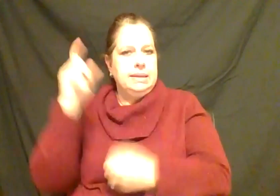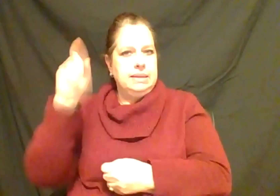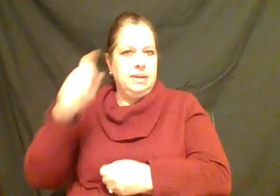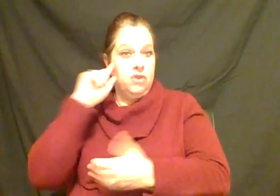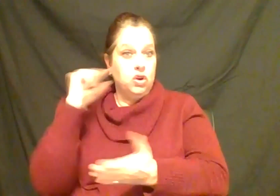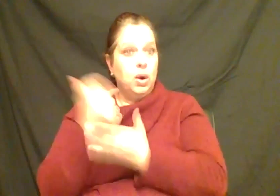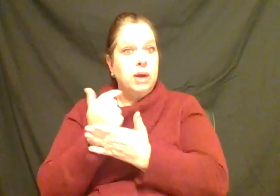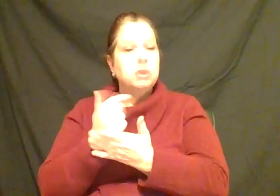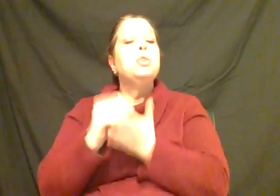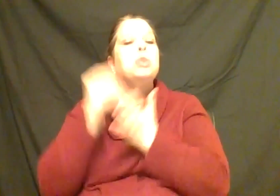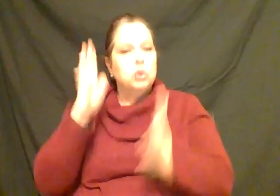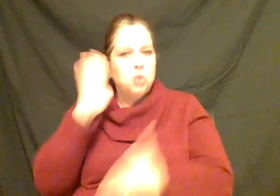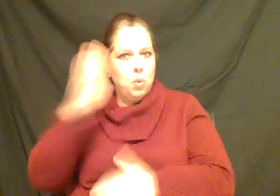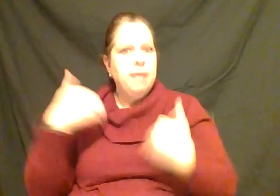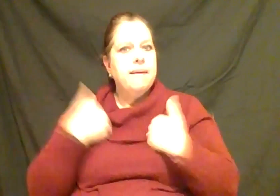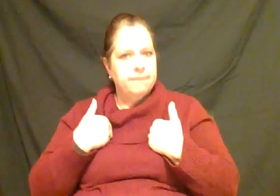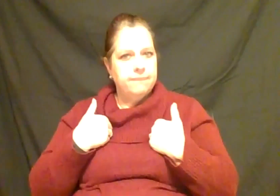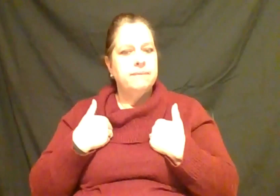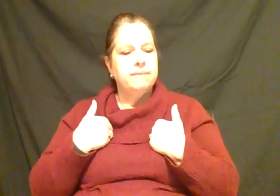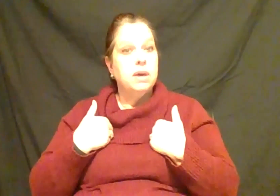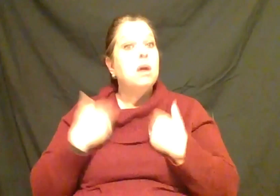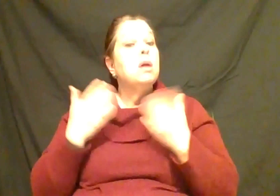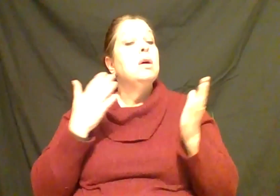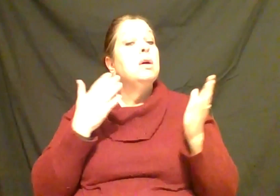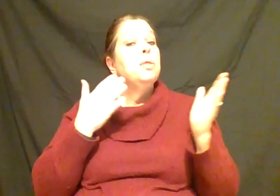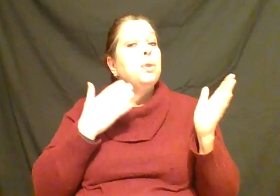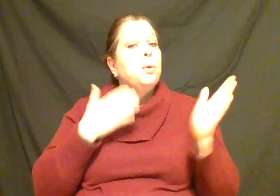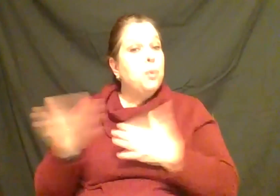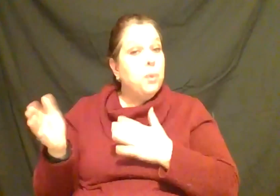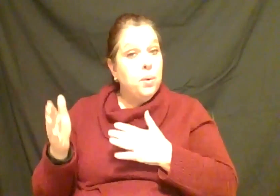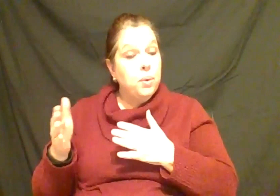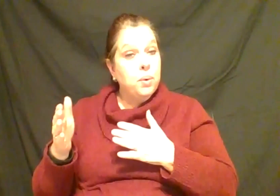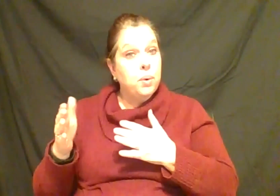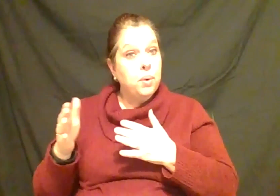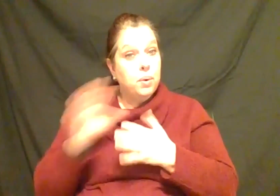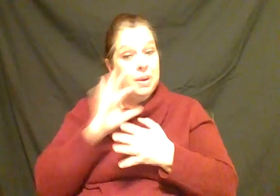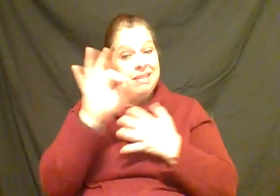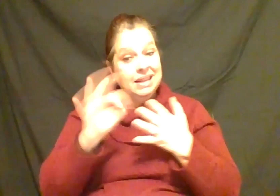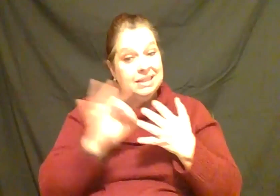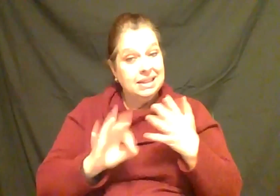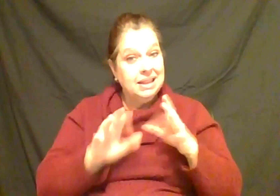is going to get it the order in which students selects select courses at a school is kind of a